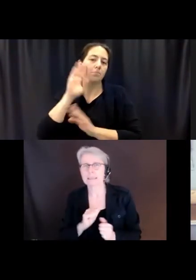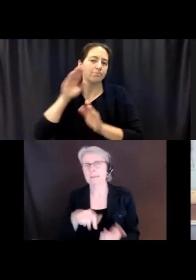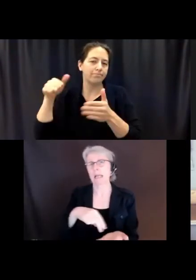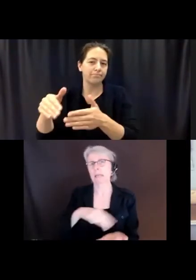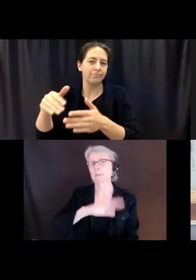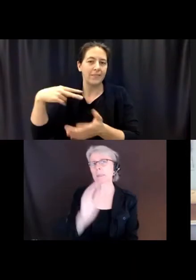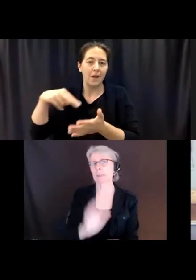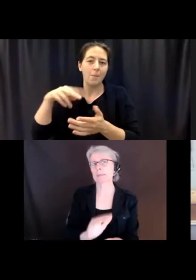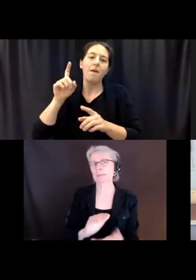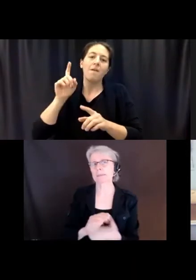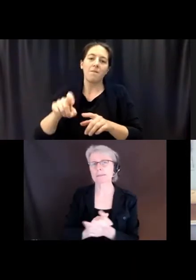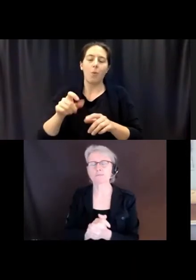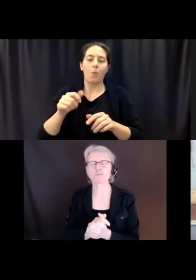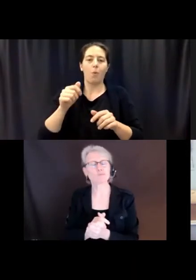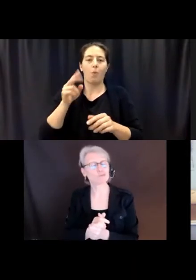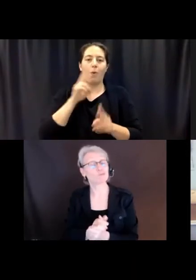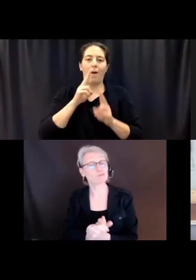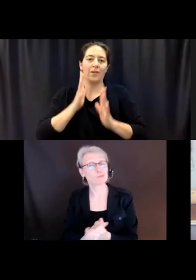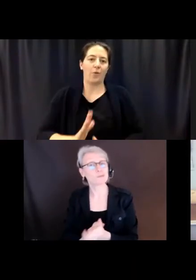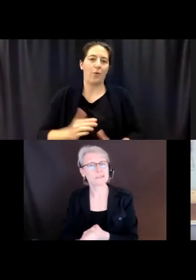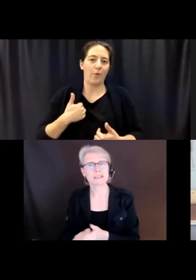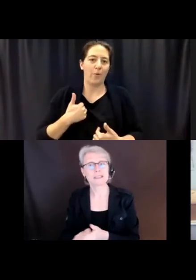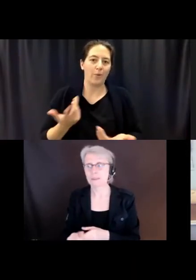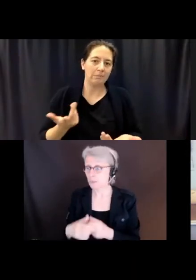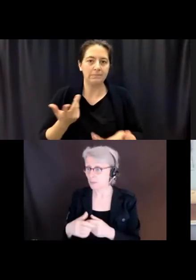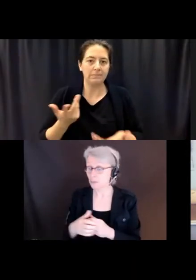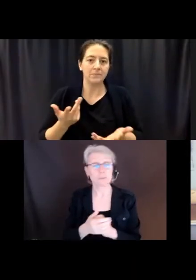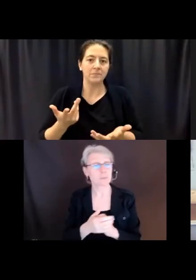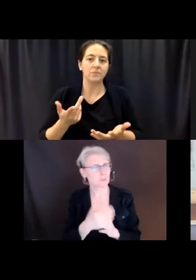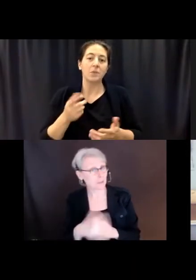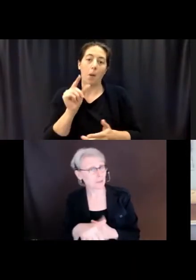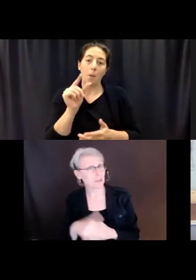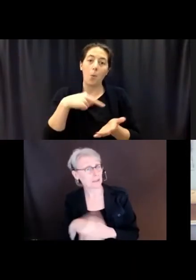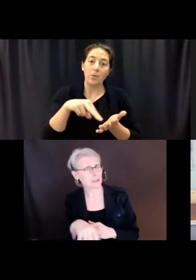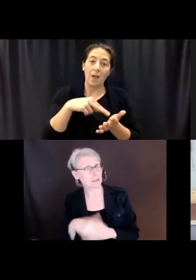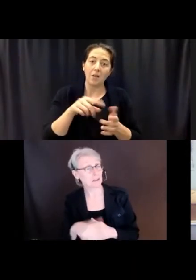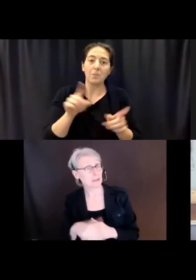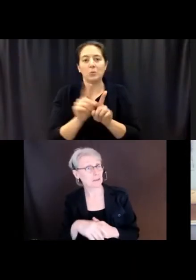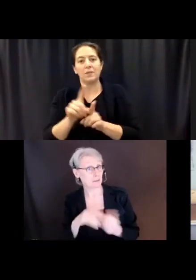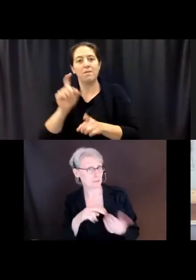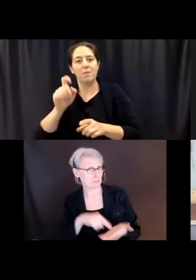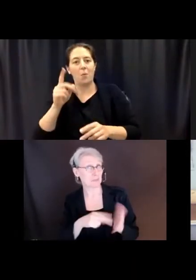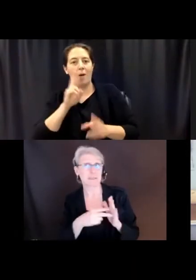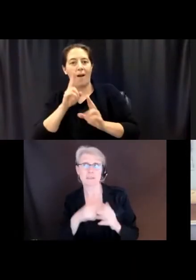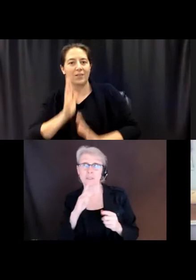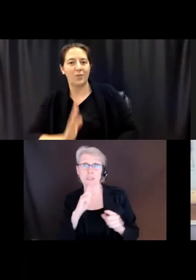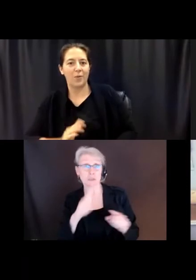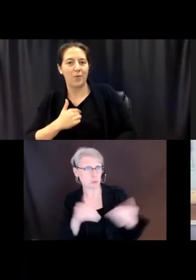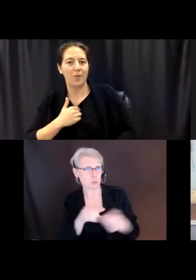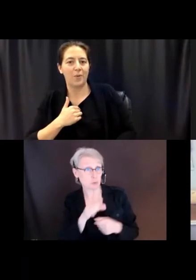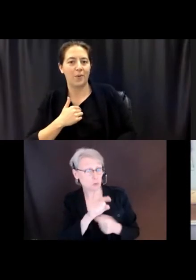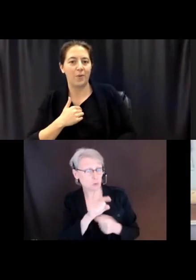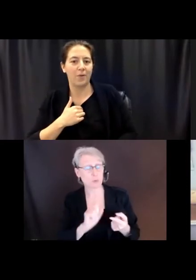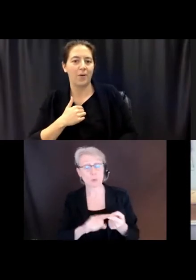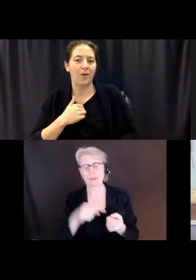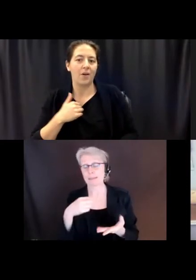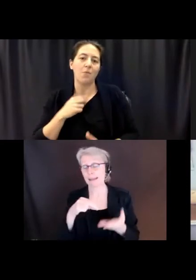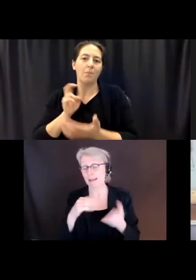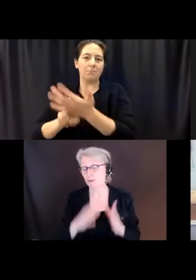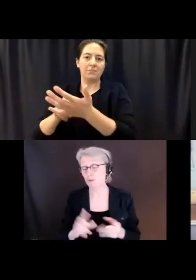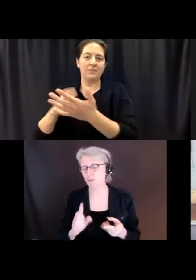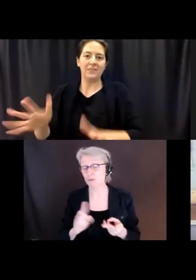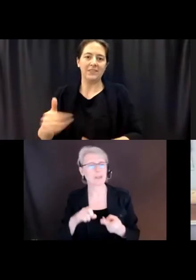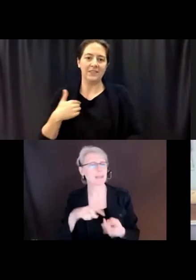IS FANTASTIC. SO WE'LL BE INTRODUCING YOU AS A DANCER, DANCE EDUCATOR, AND ACTOR SOON